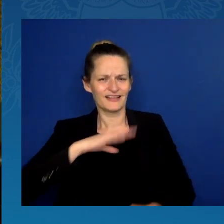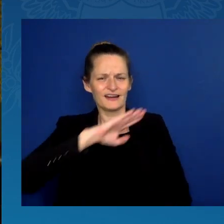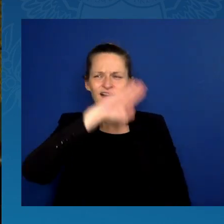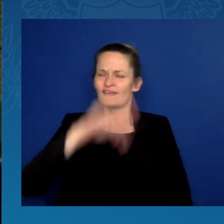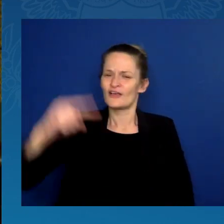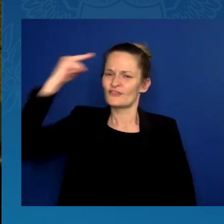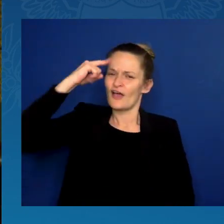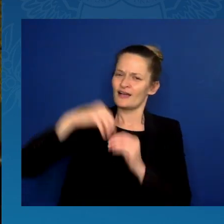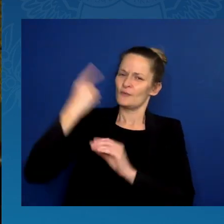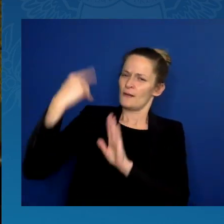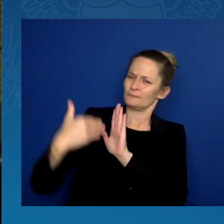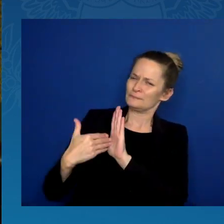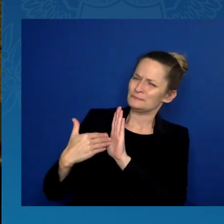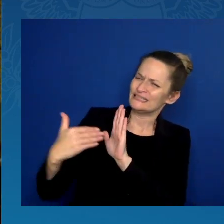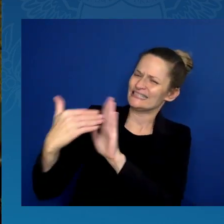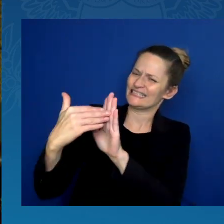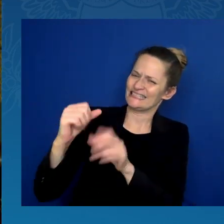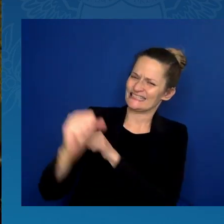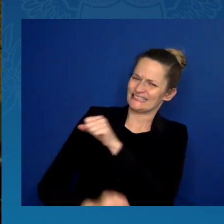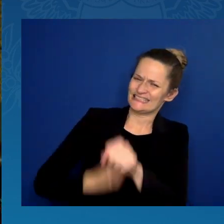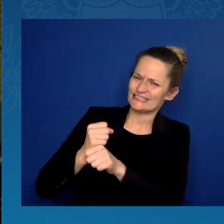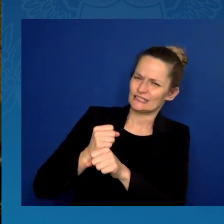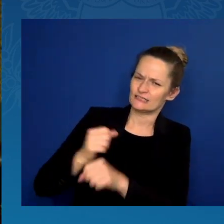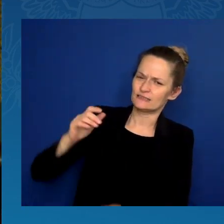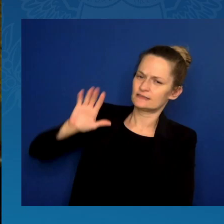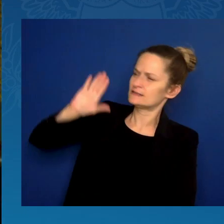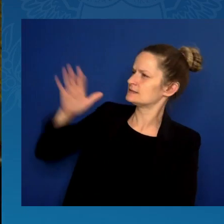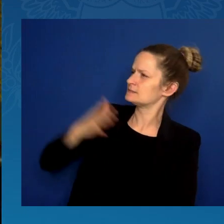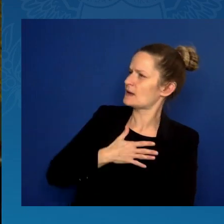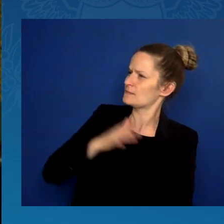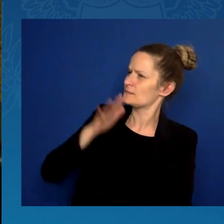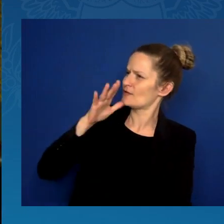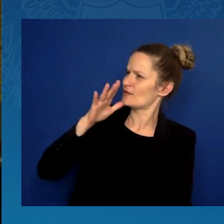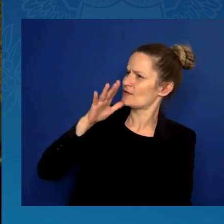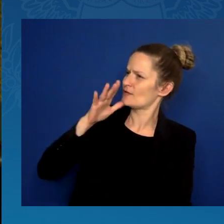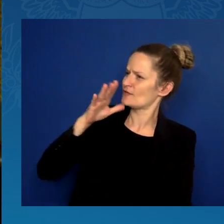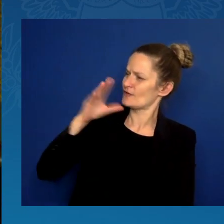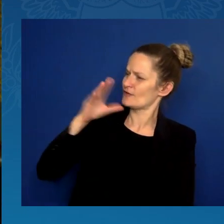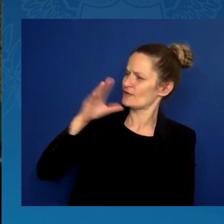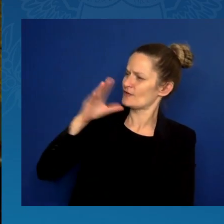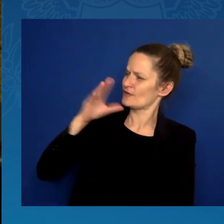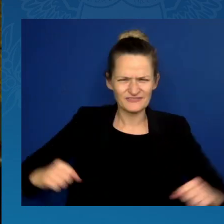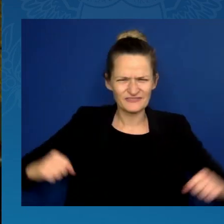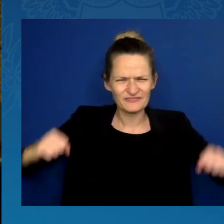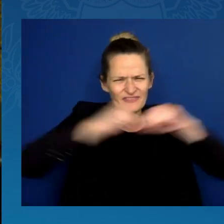had to fight for abortion access. Now we are once again fighting for abortion access.